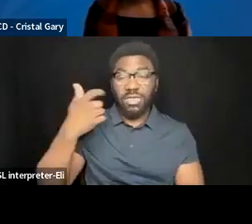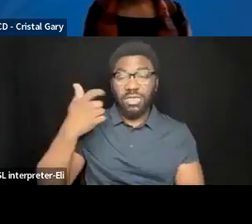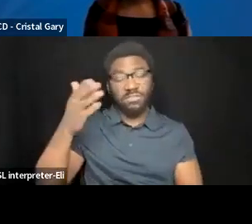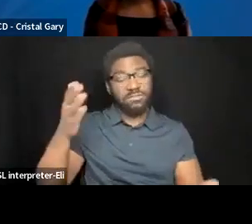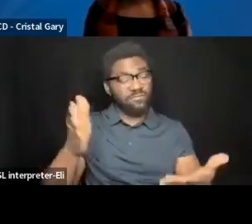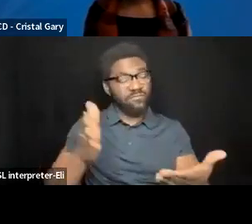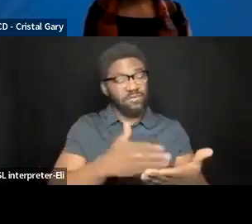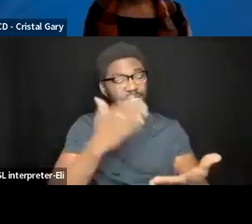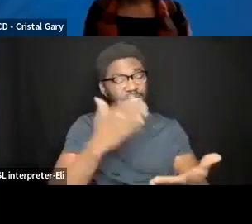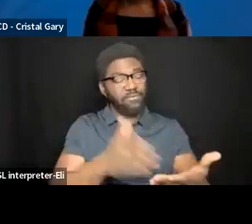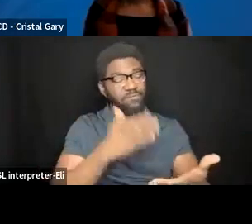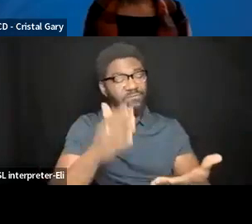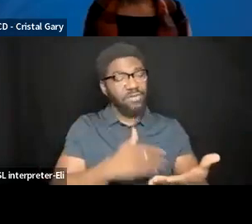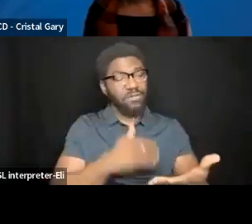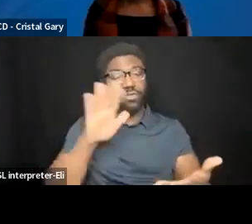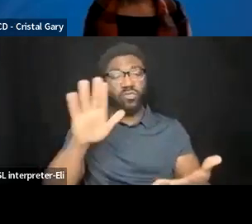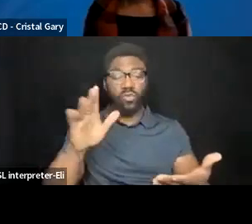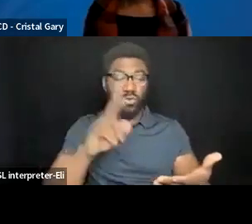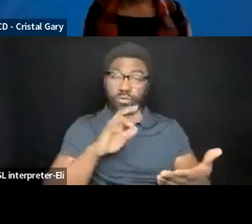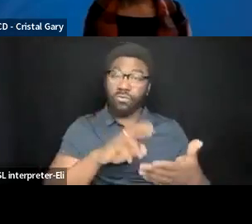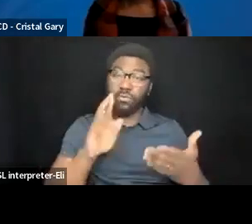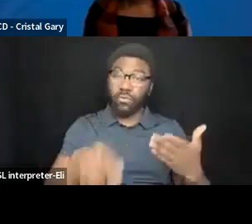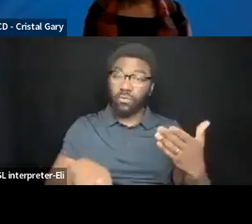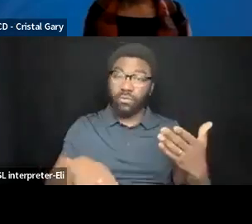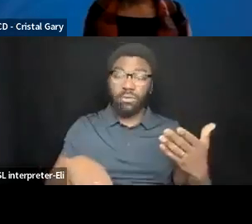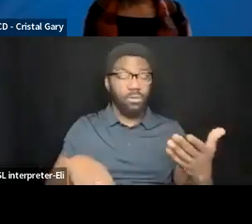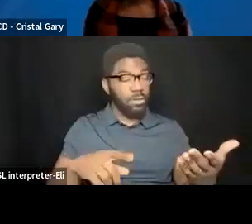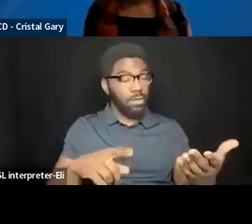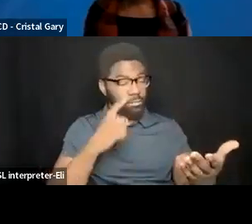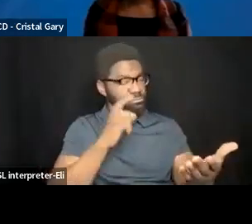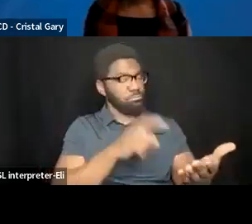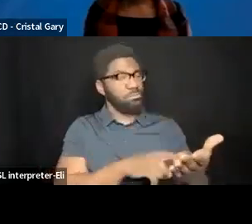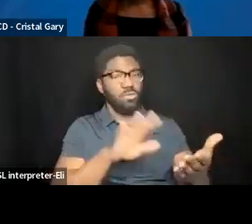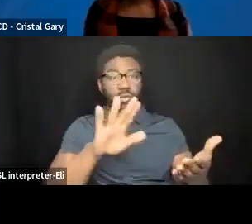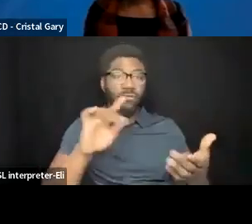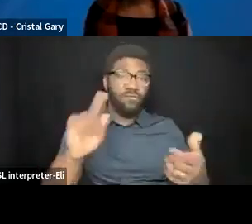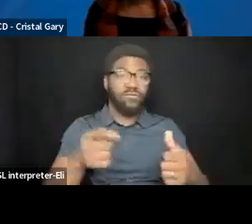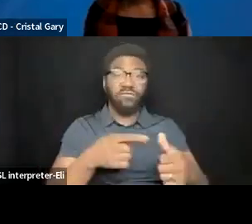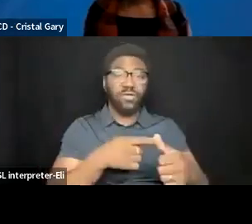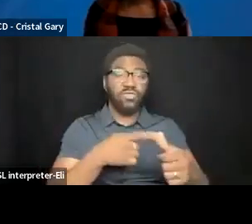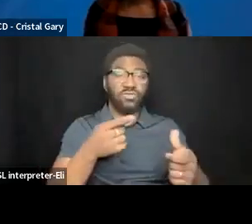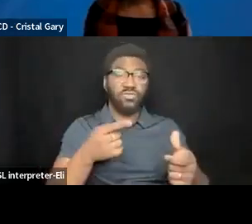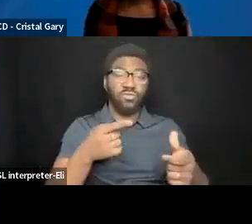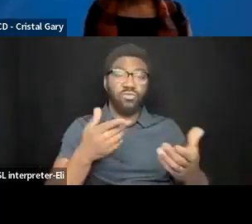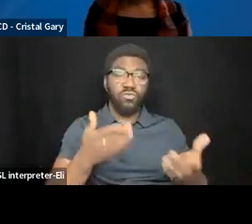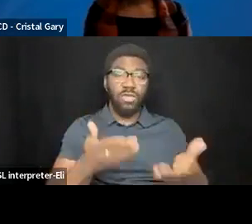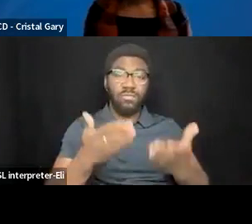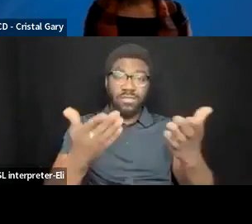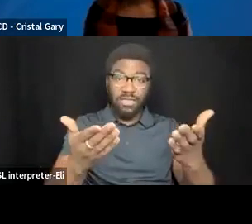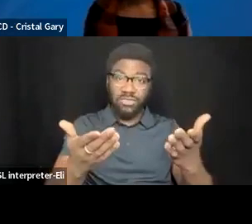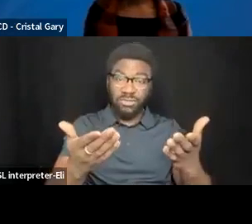and I was so pleased to see that in your first recommendation that there actually is inclusion of that director